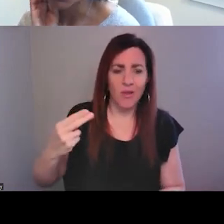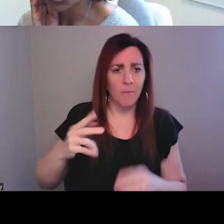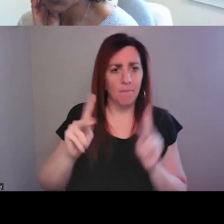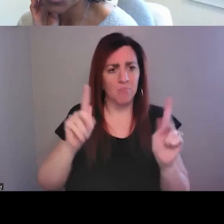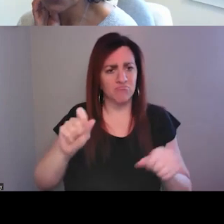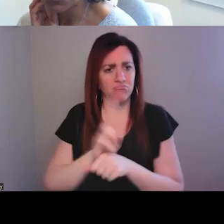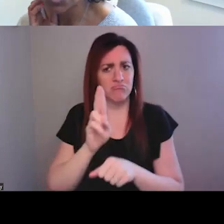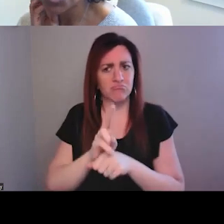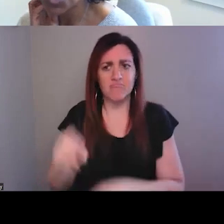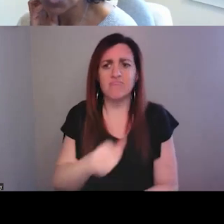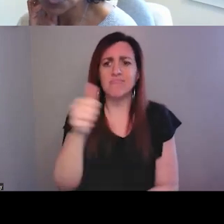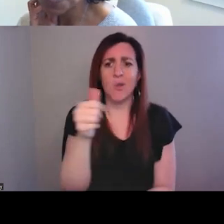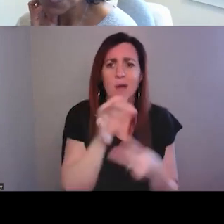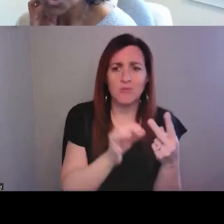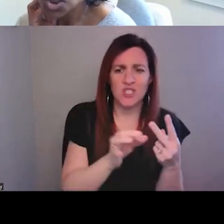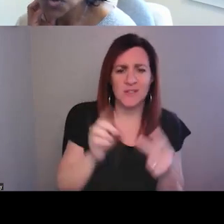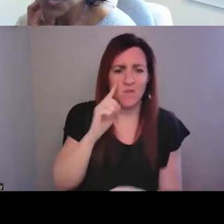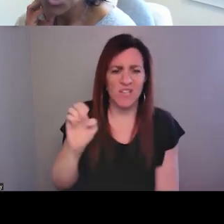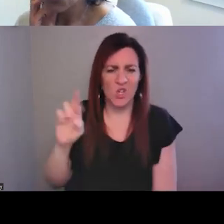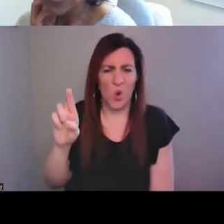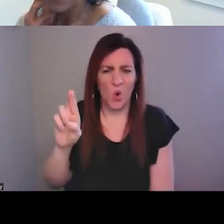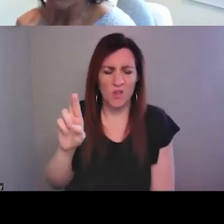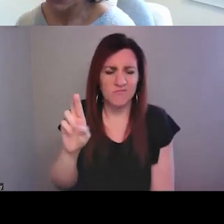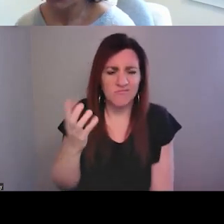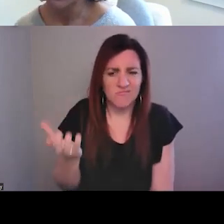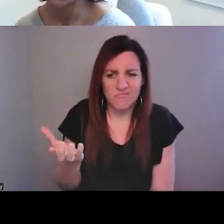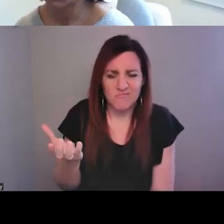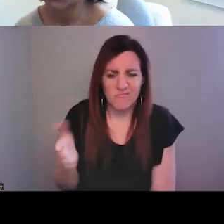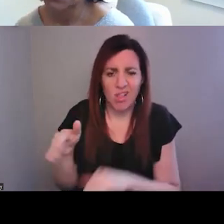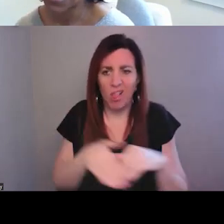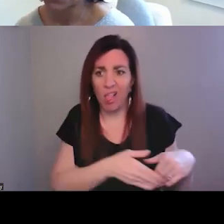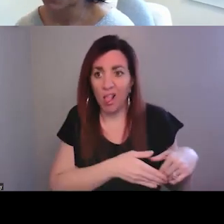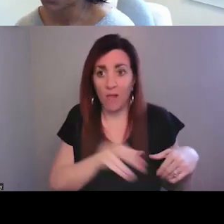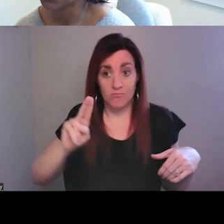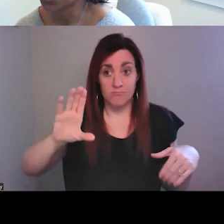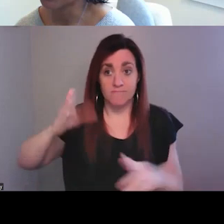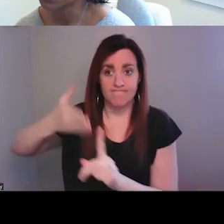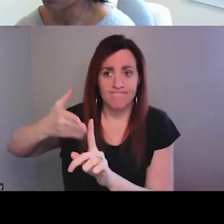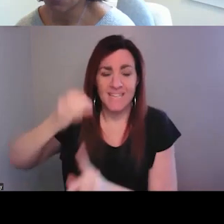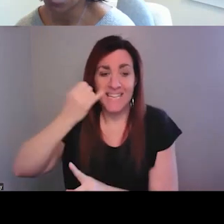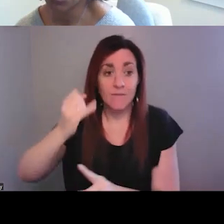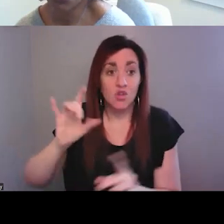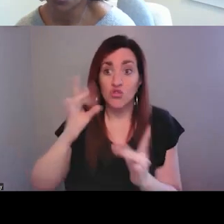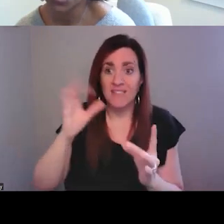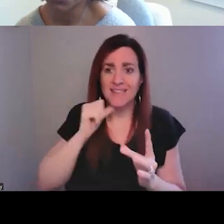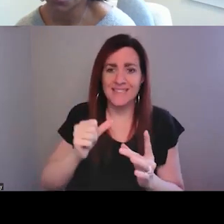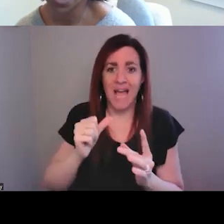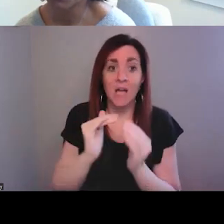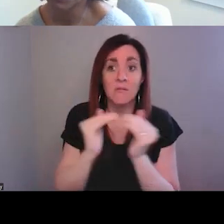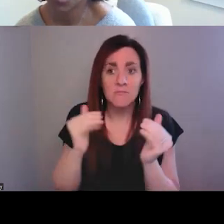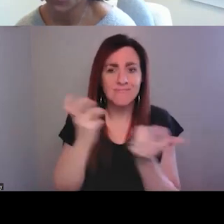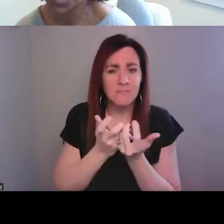ALTERNATIVE TO THE EMERGENCY ROOM AND USE WHEN IT IS NOT HARM TO